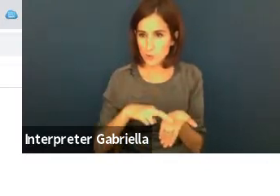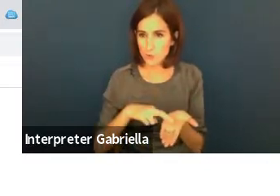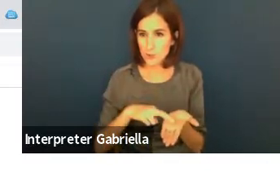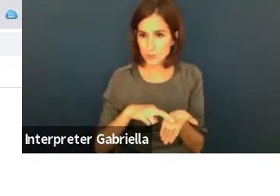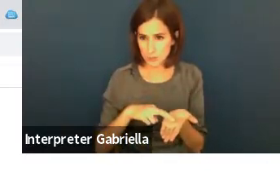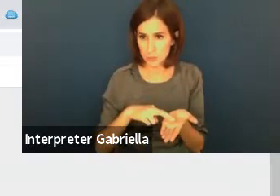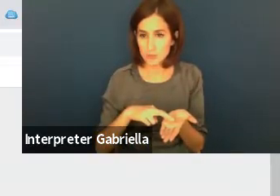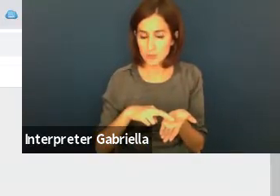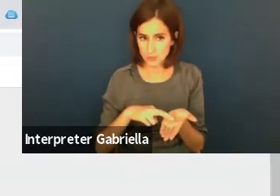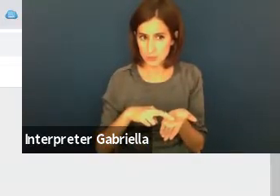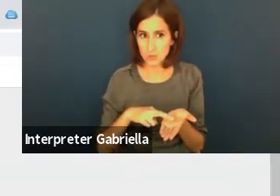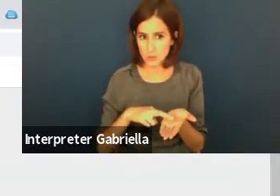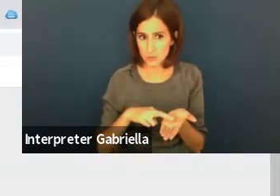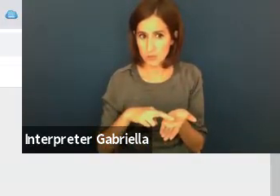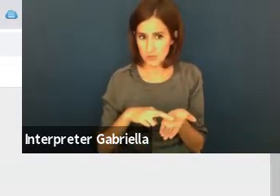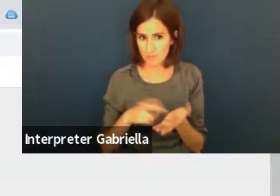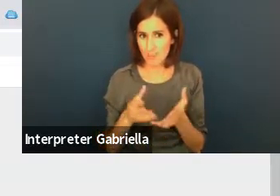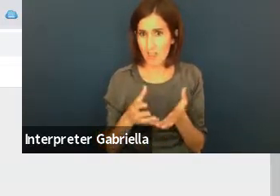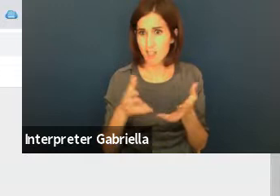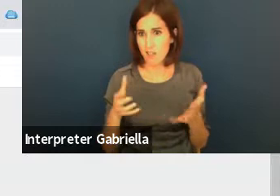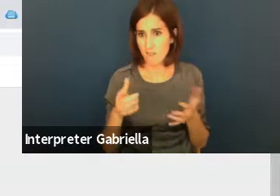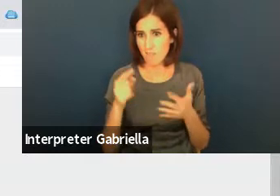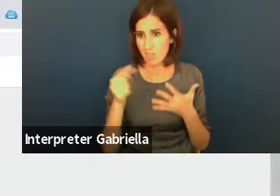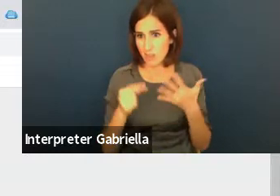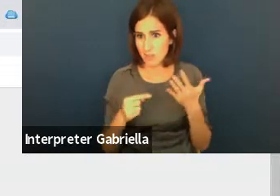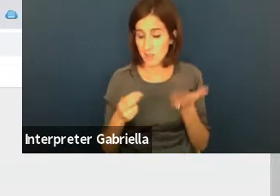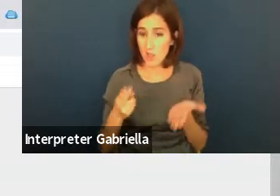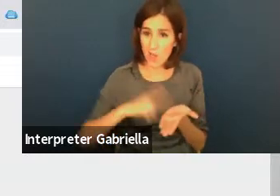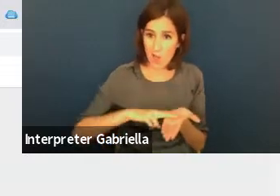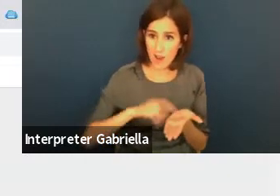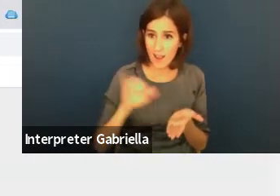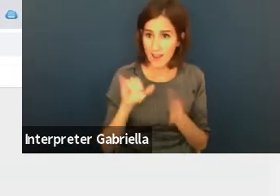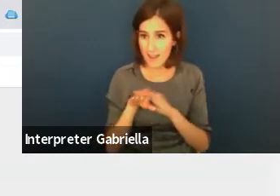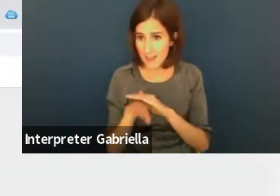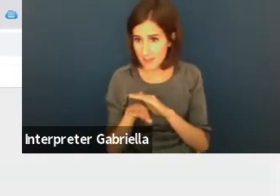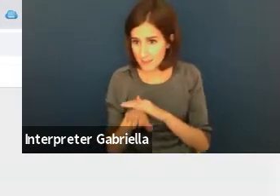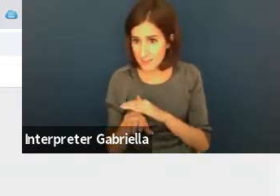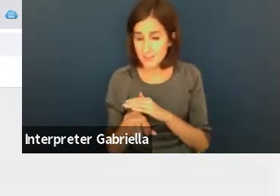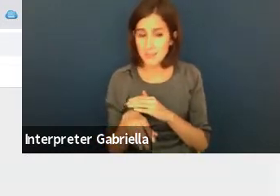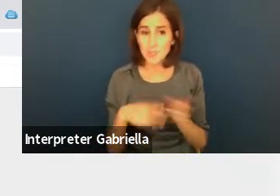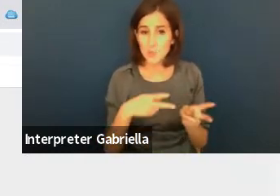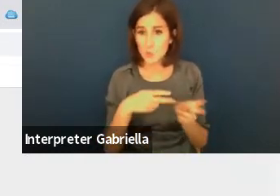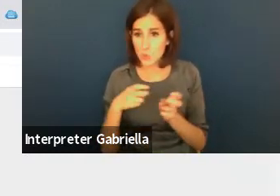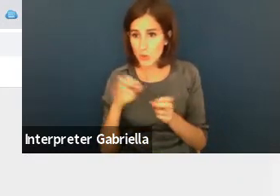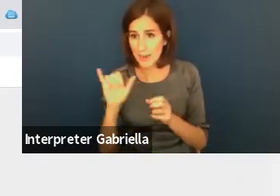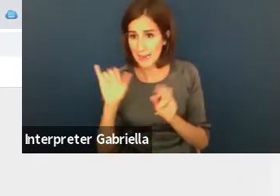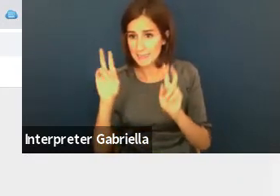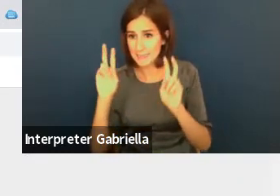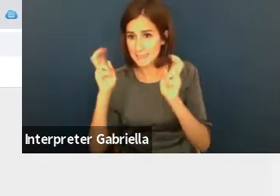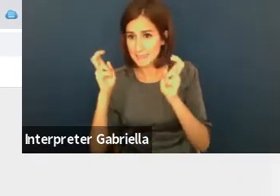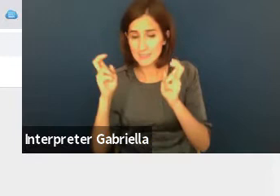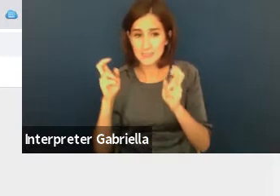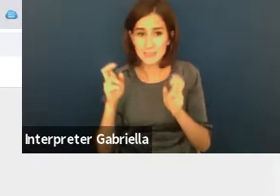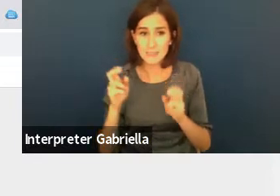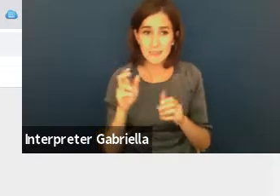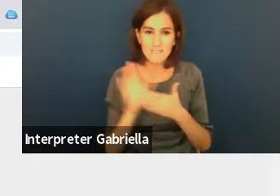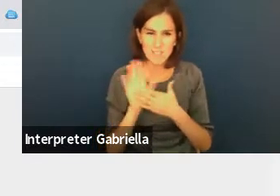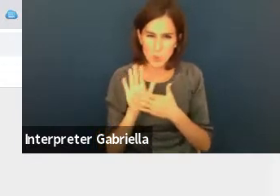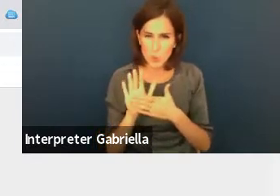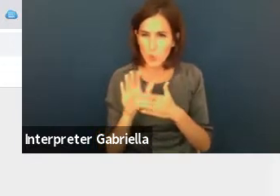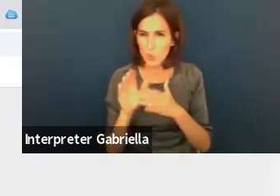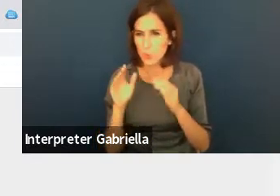Linda Kobashigawa: And so it has a lot of things logins and access Sources and Citations and then there are some video tutorials. So creating a new project.